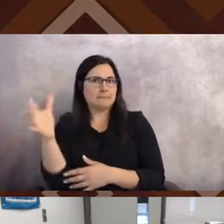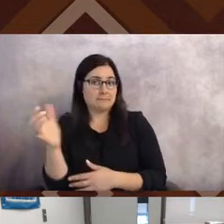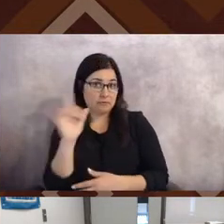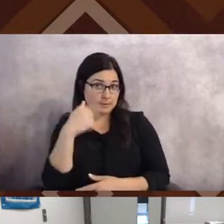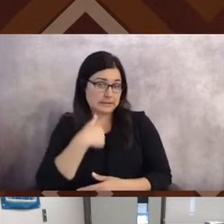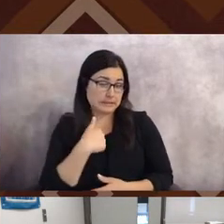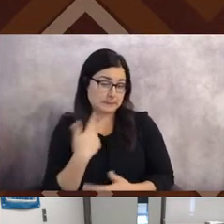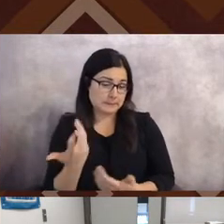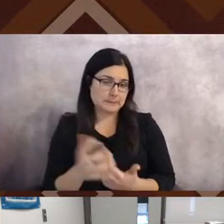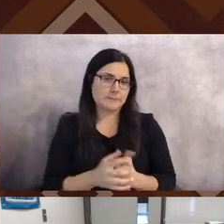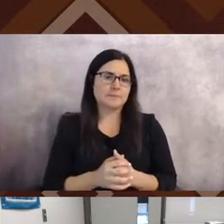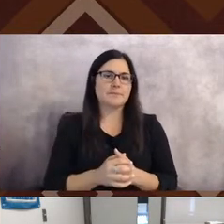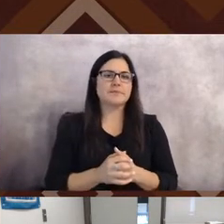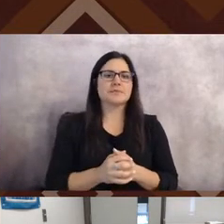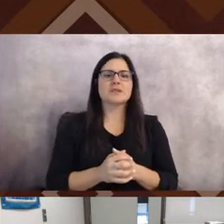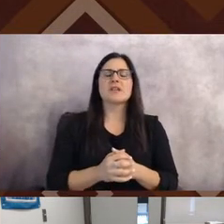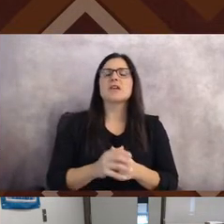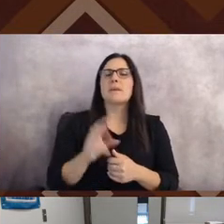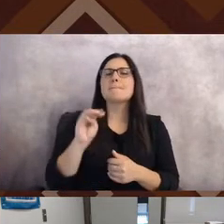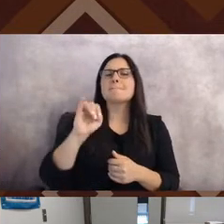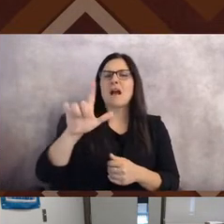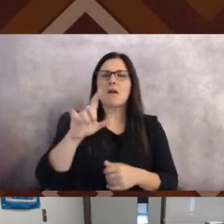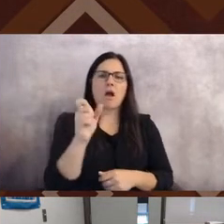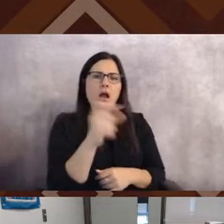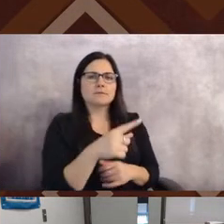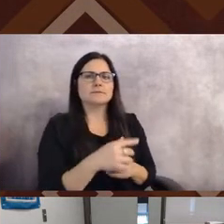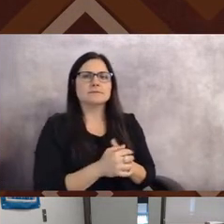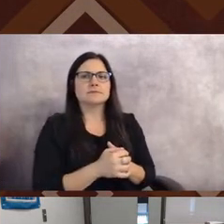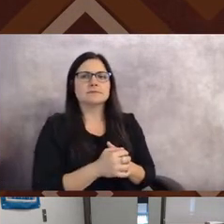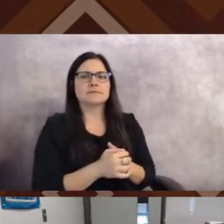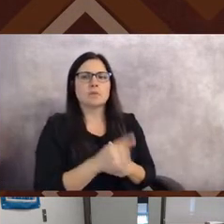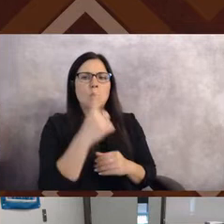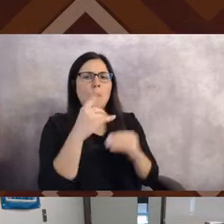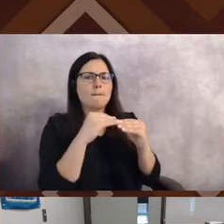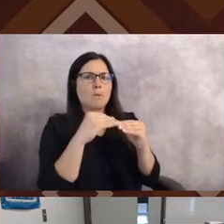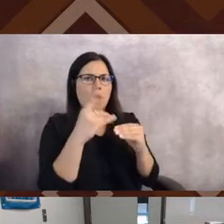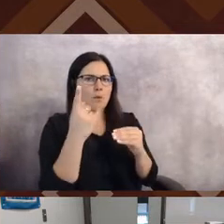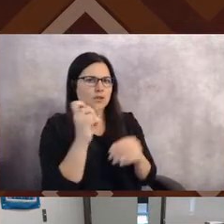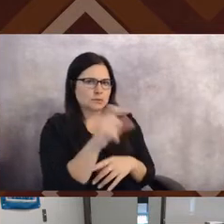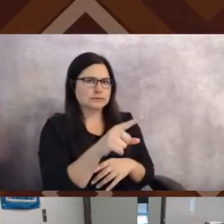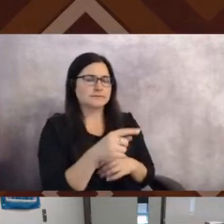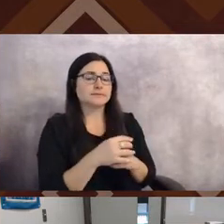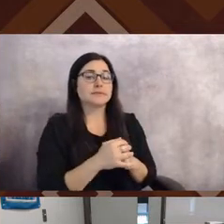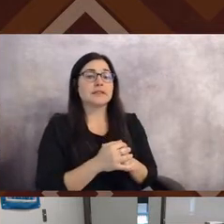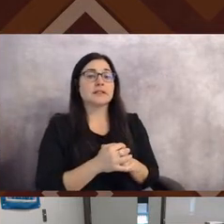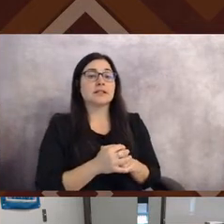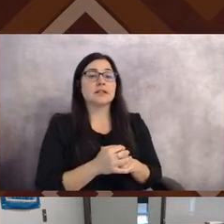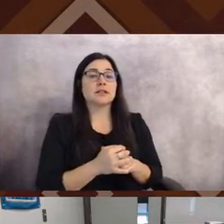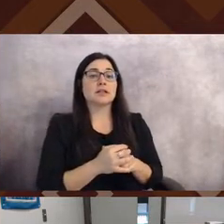so I want to just add one more one more thing to that. And related to